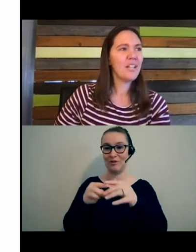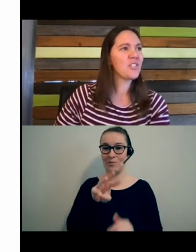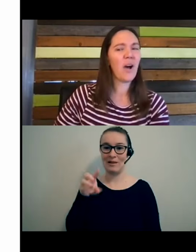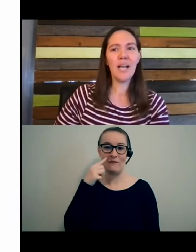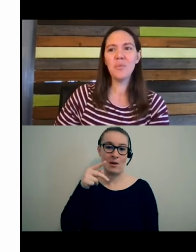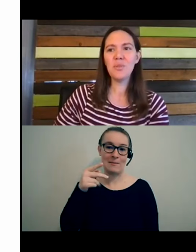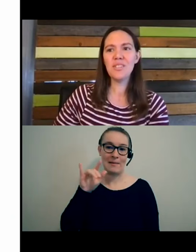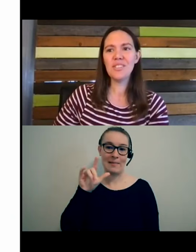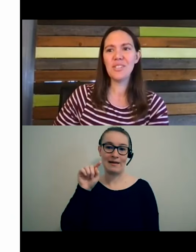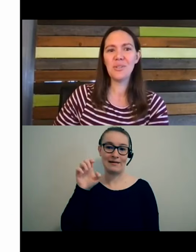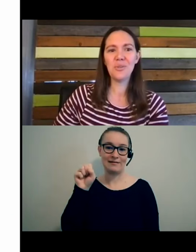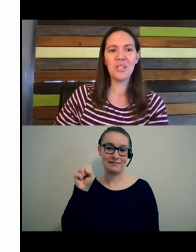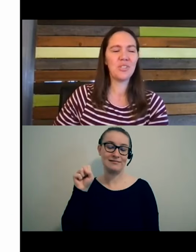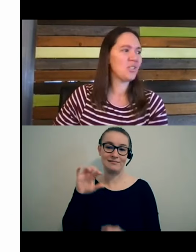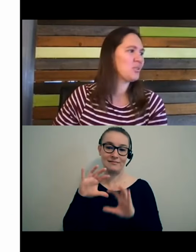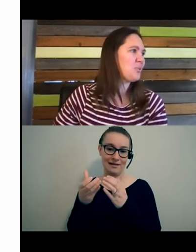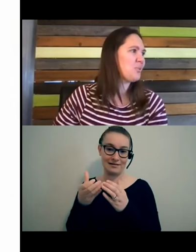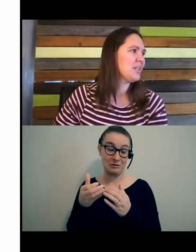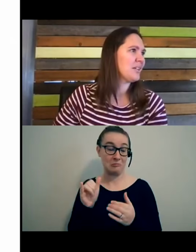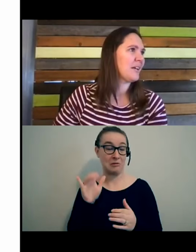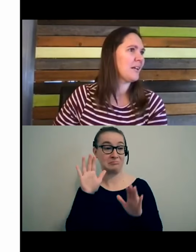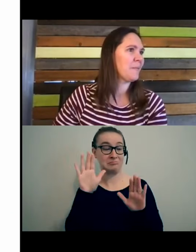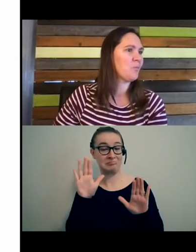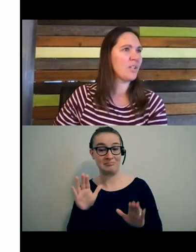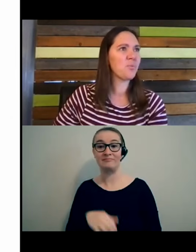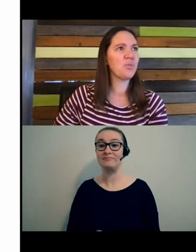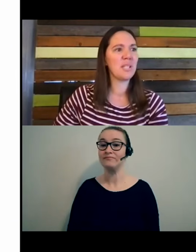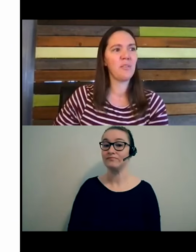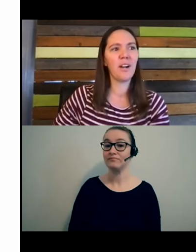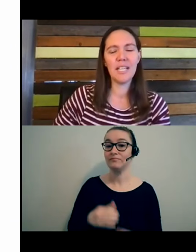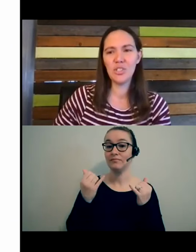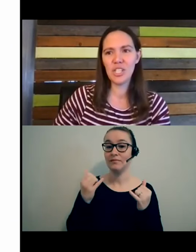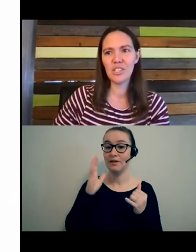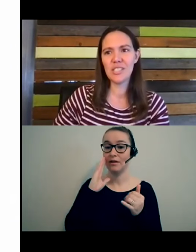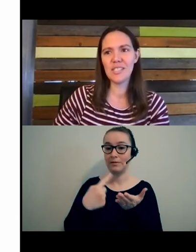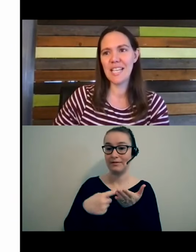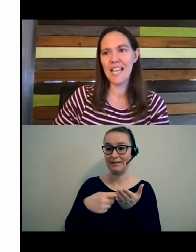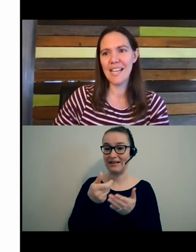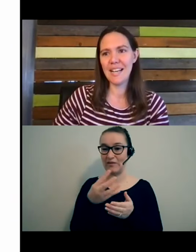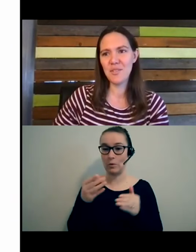So I'm going to do -- run through some of our introductions and announcements,